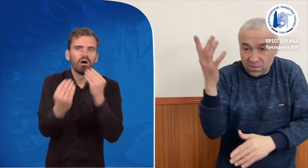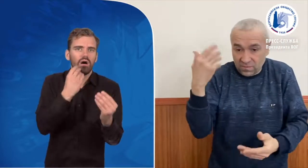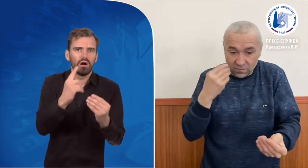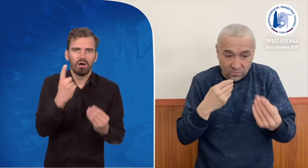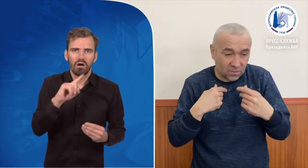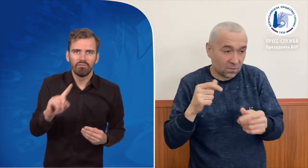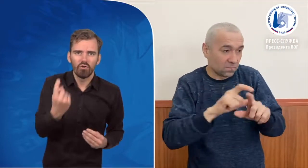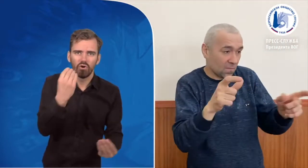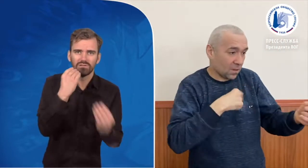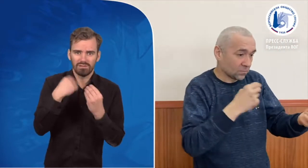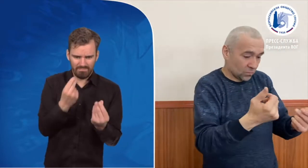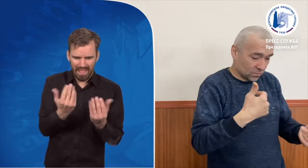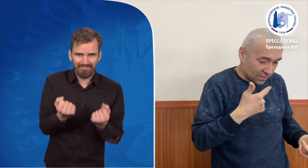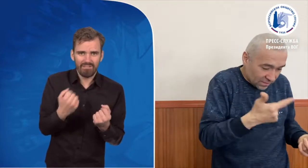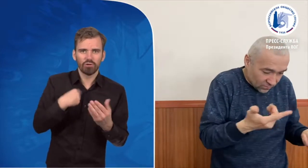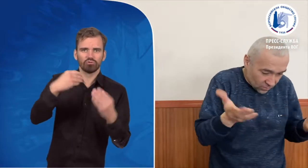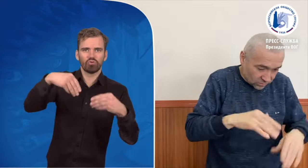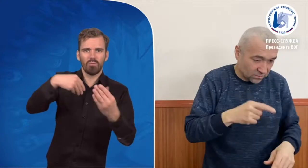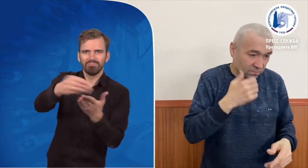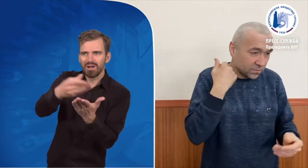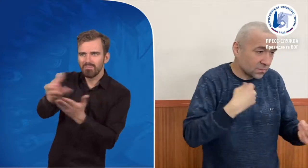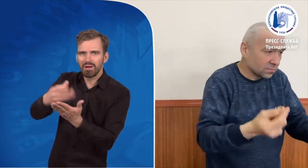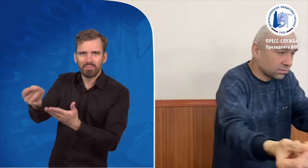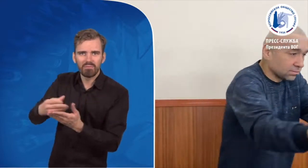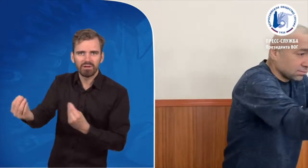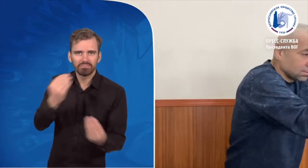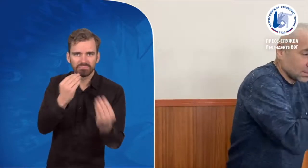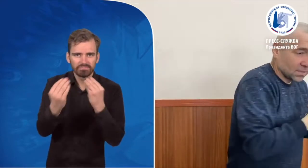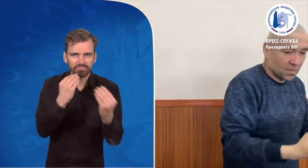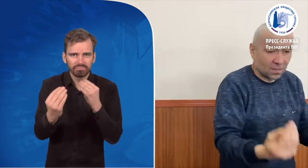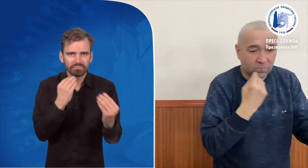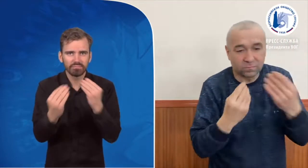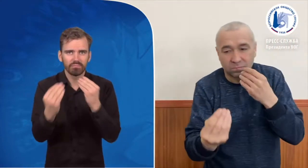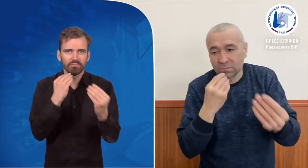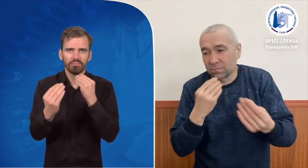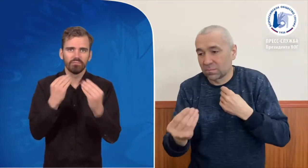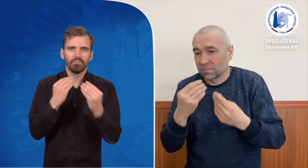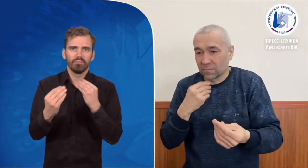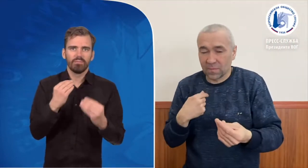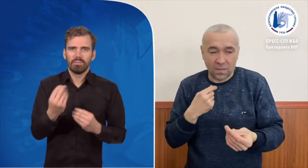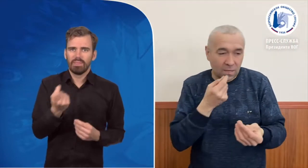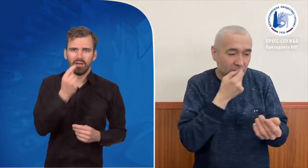Having not eaten for a very long time, I saw bread, the taste of which I had forgotten during the month of hunger,